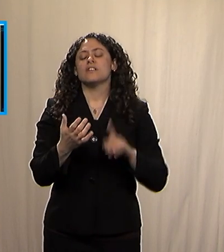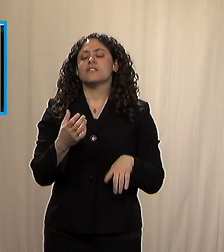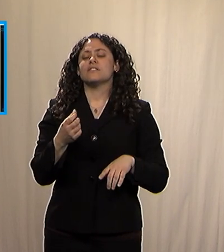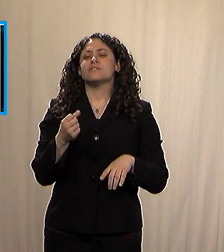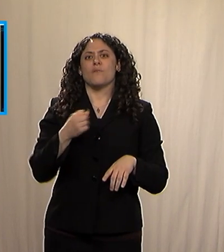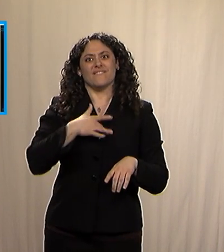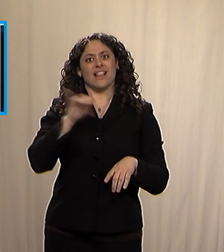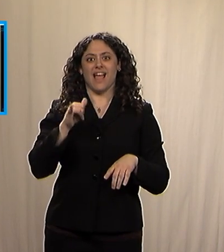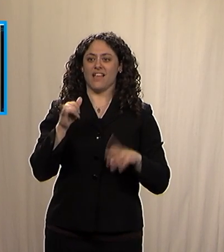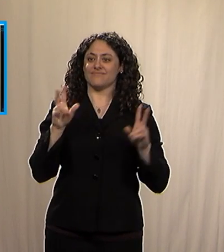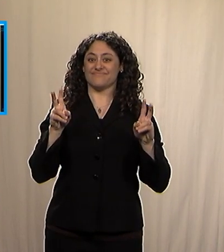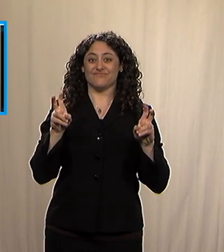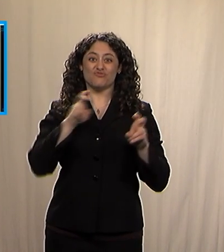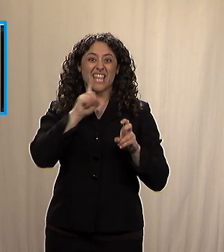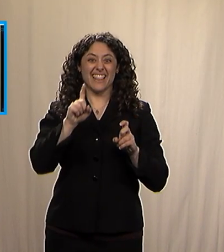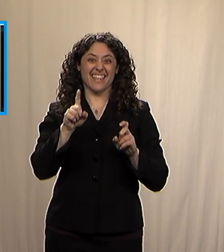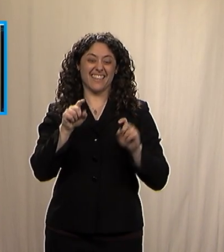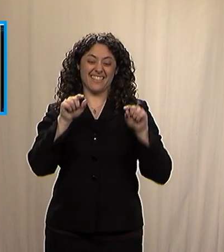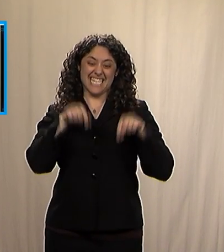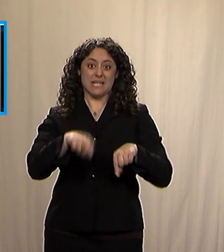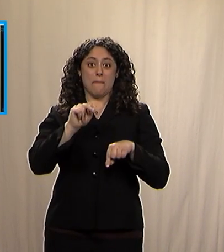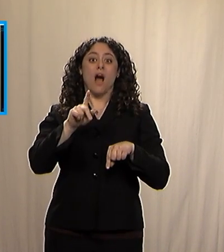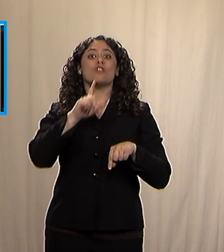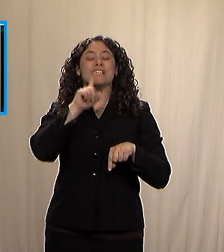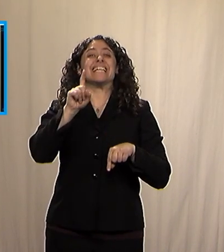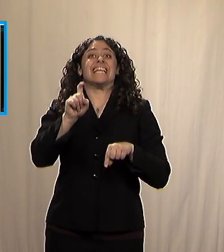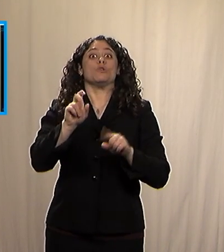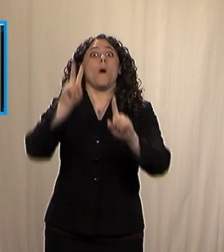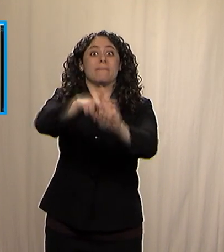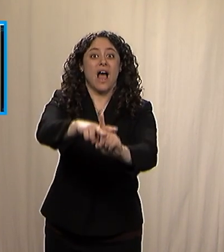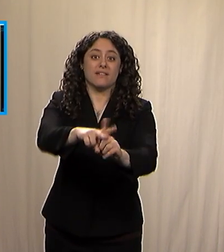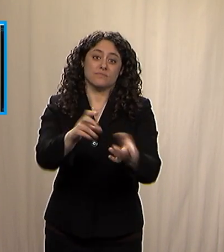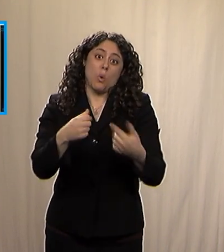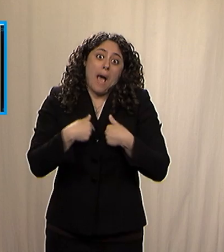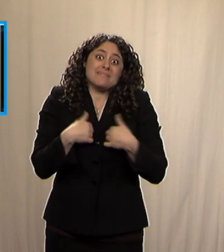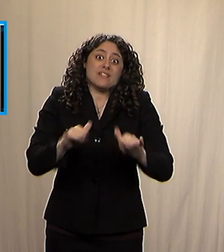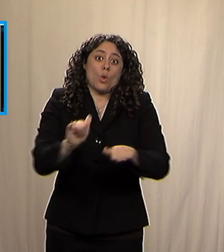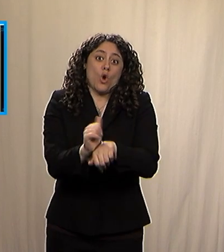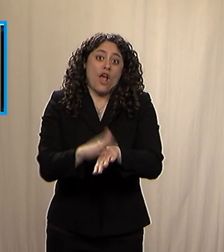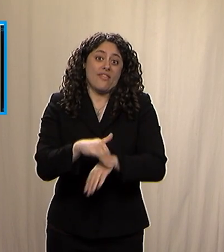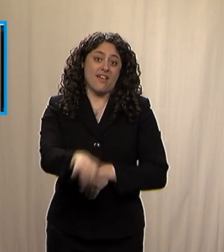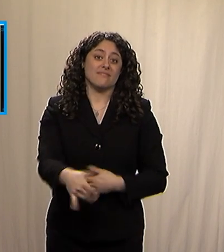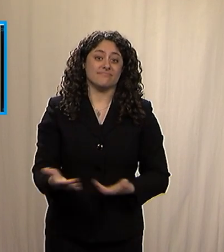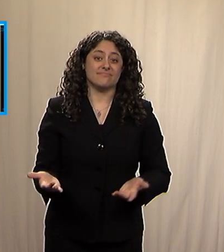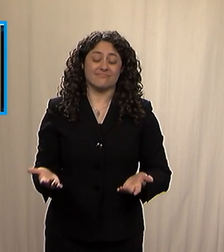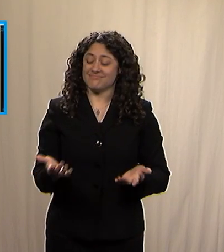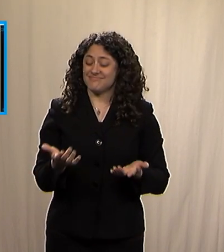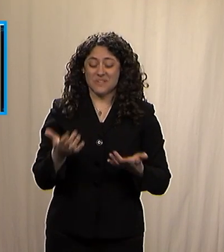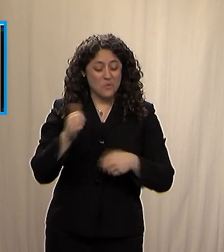I'm still working on it myself. It is a work in progress as a model